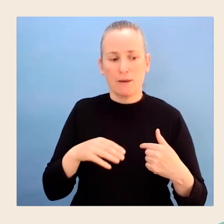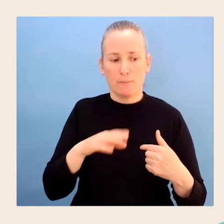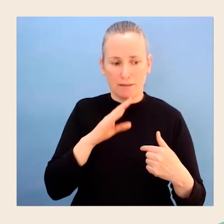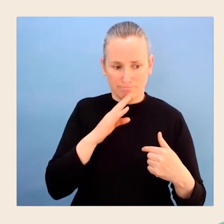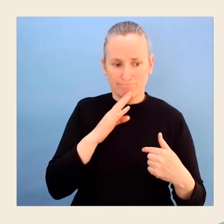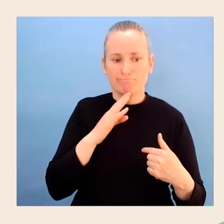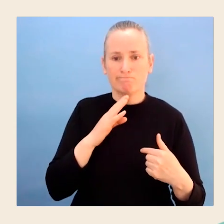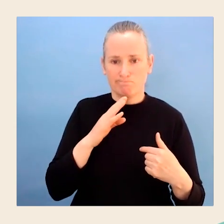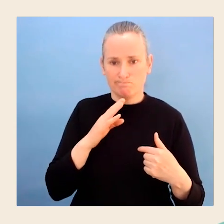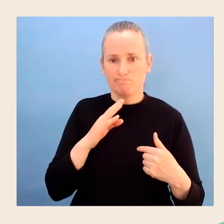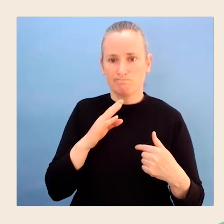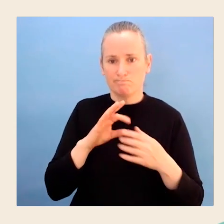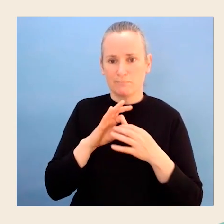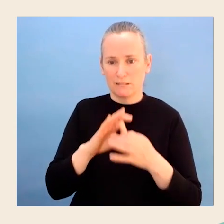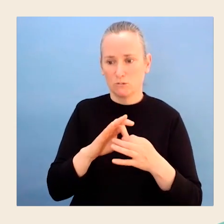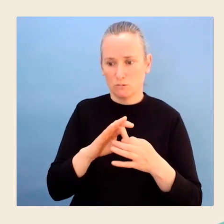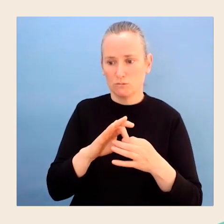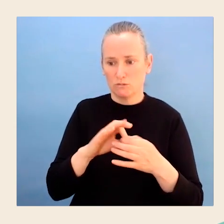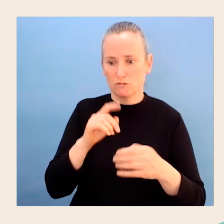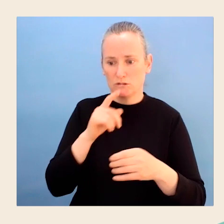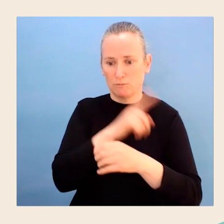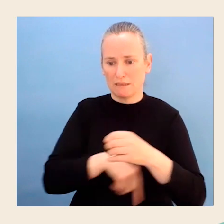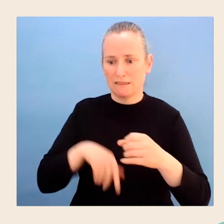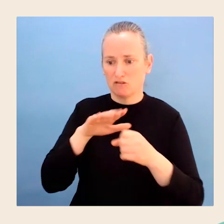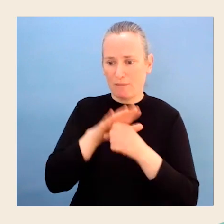And what I would also say to that is, grammar is racialized.